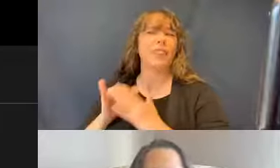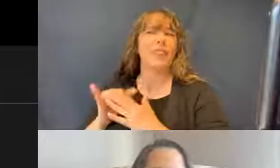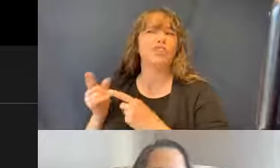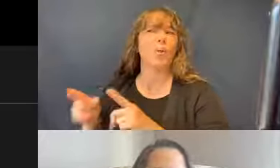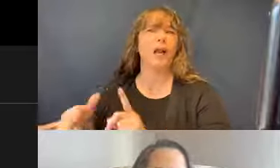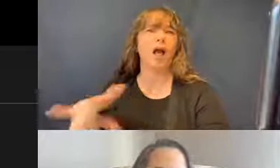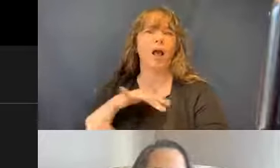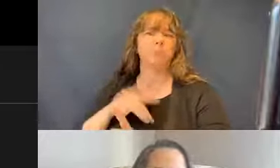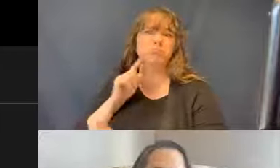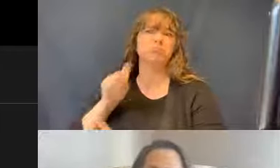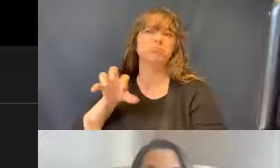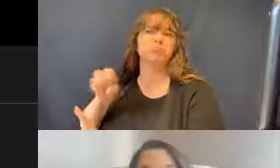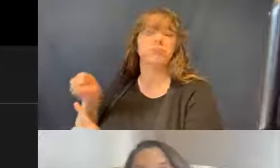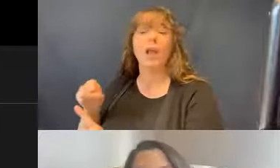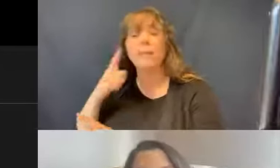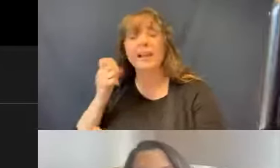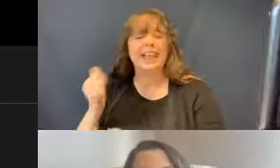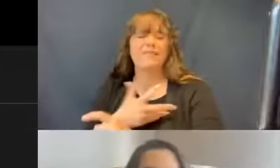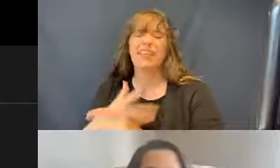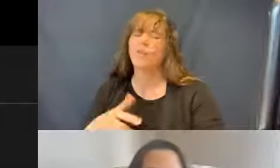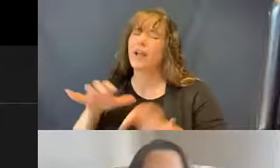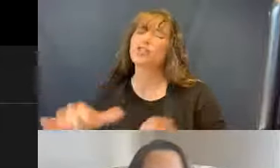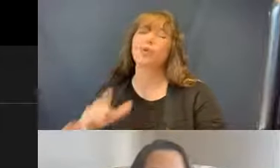And because of all that we've had to do to get where we are, whether it's veterinary